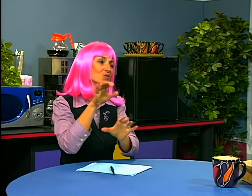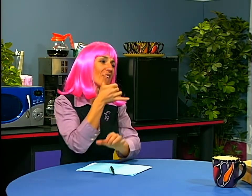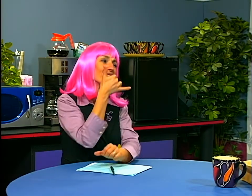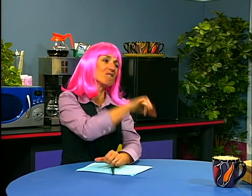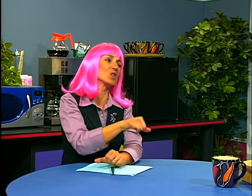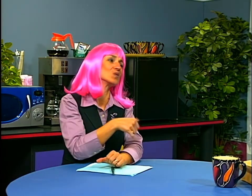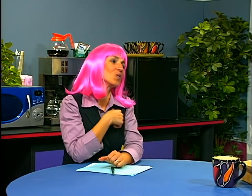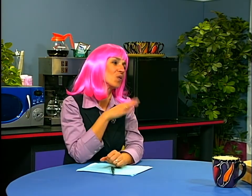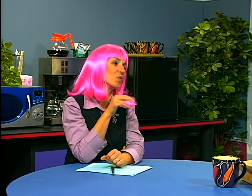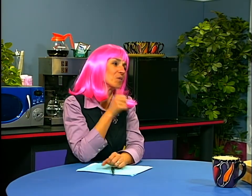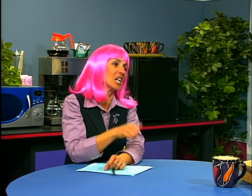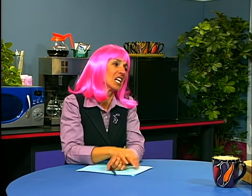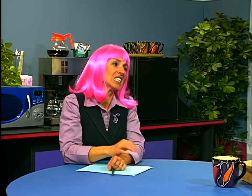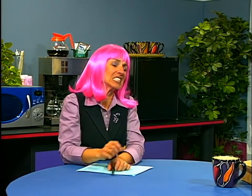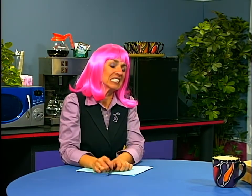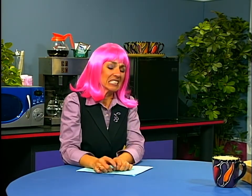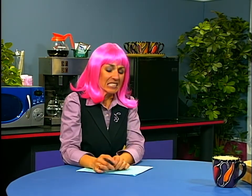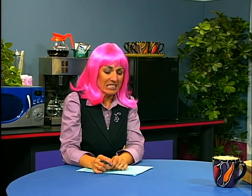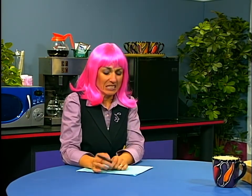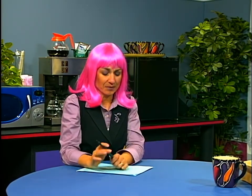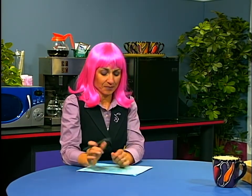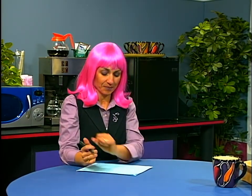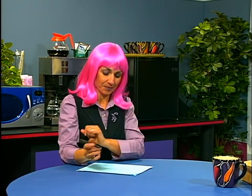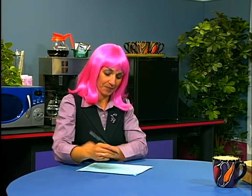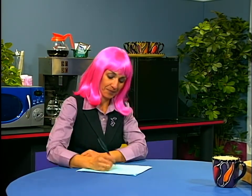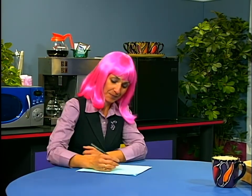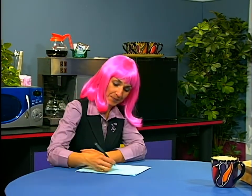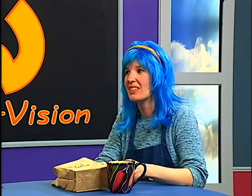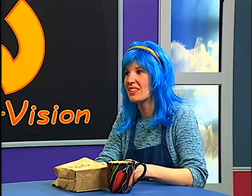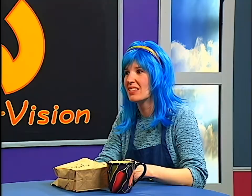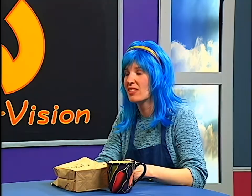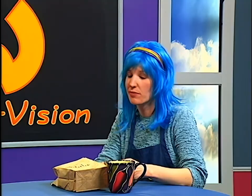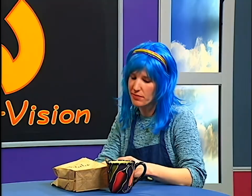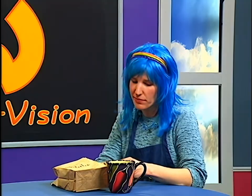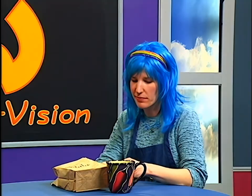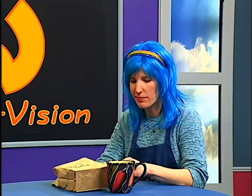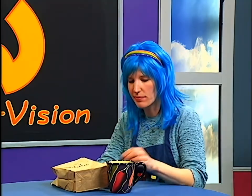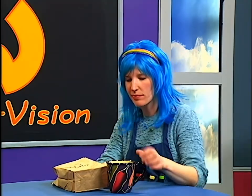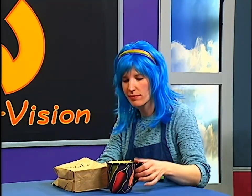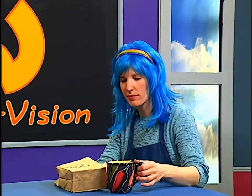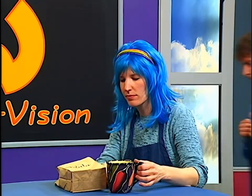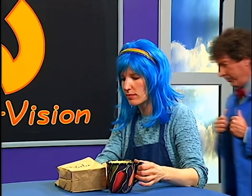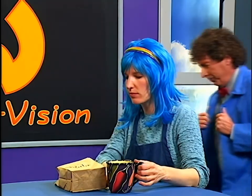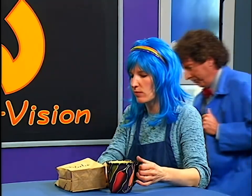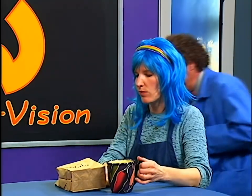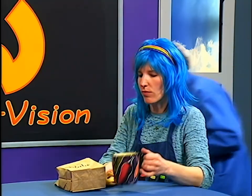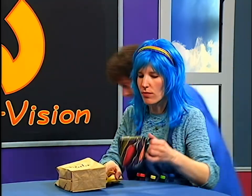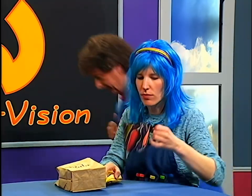DO YOU THINK YOU CAN FIX IT? SURE. WAIT, WAIT, WAIT, WAIT, WAIT, WAIT.